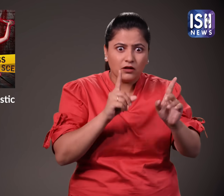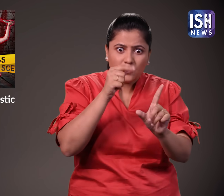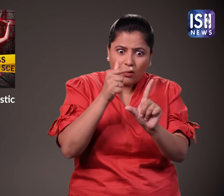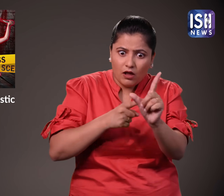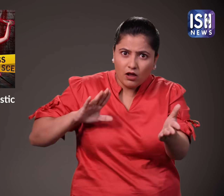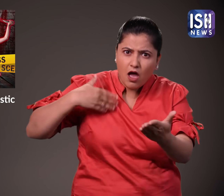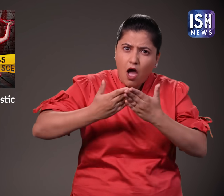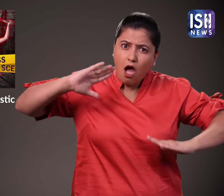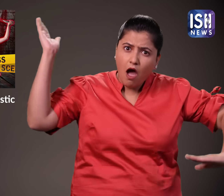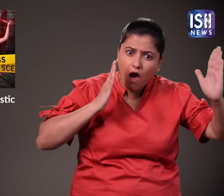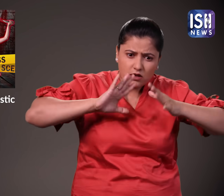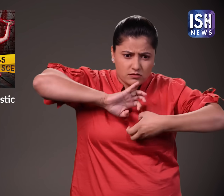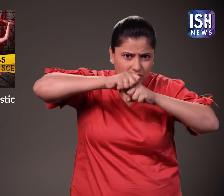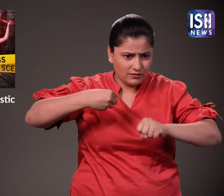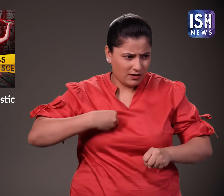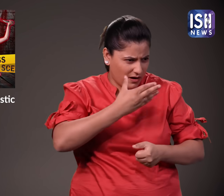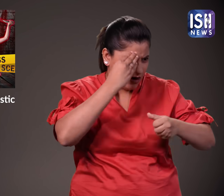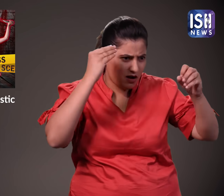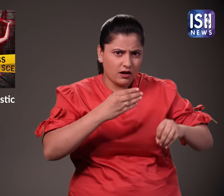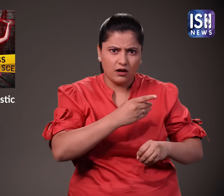She also cited physical abuse during her 16-year marriage.